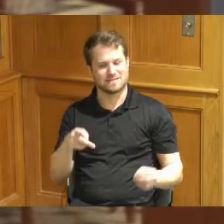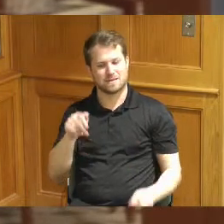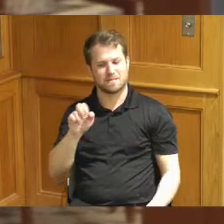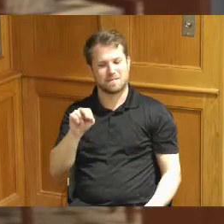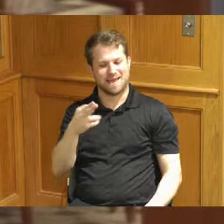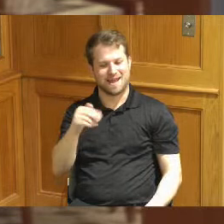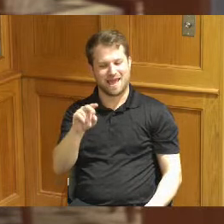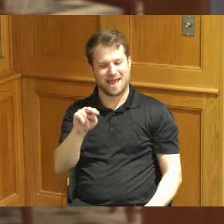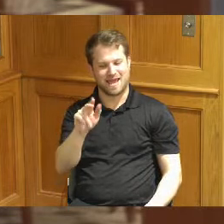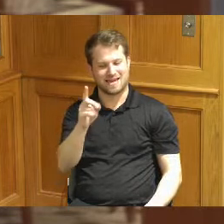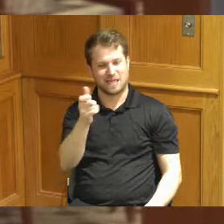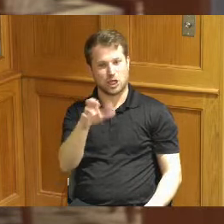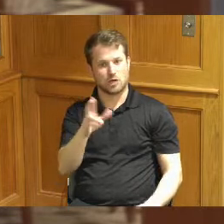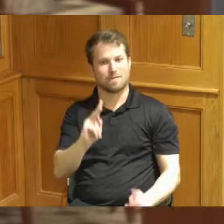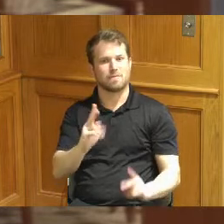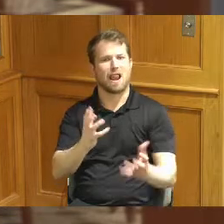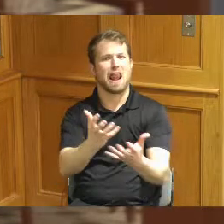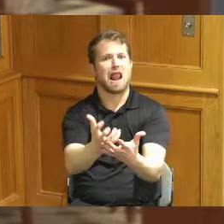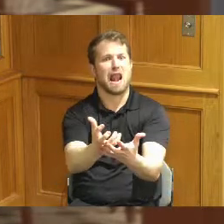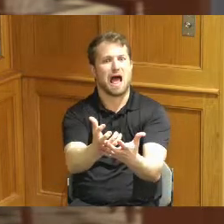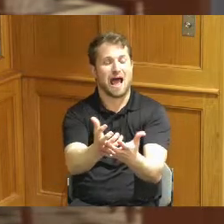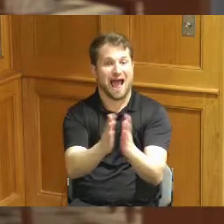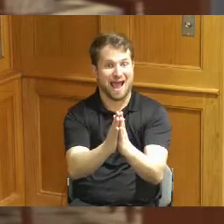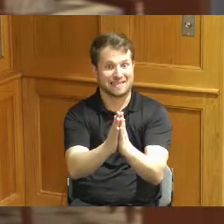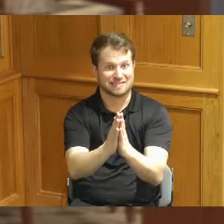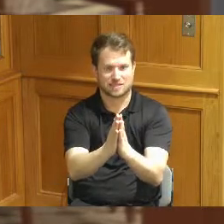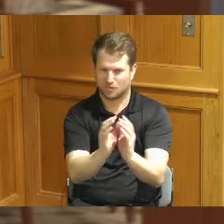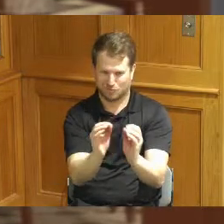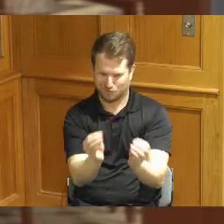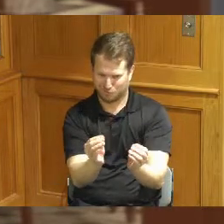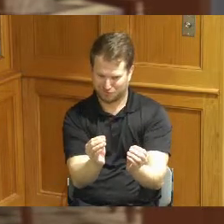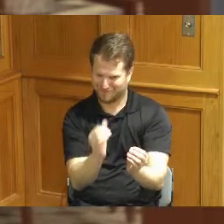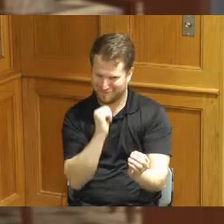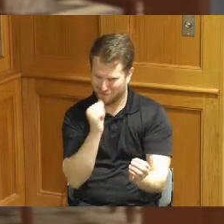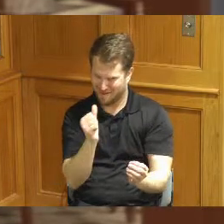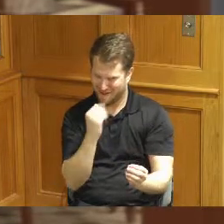because most of those people are not homeless we have surveyed them we've had the street Outreach